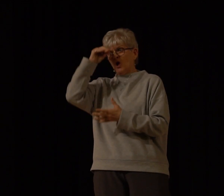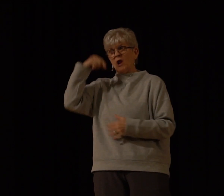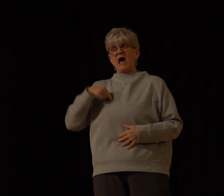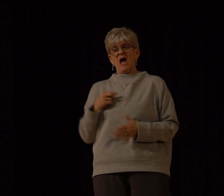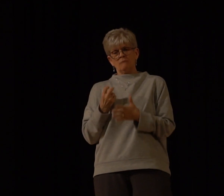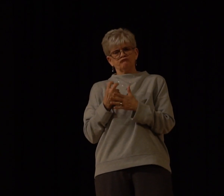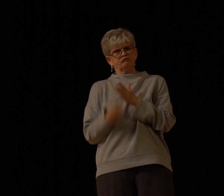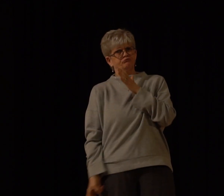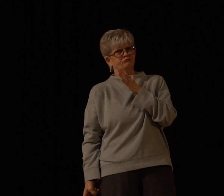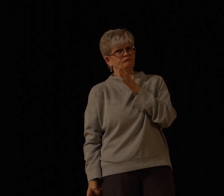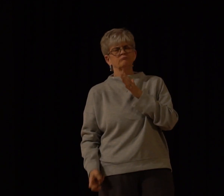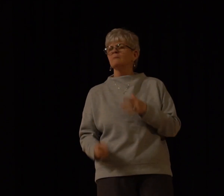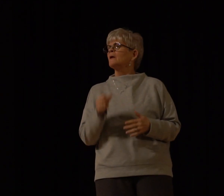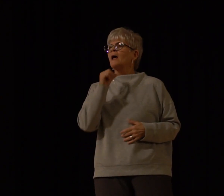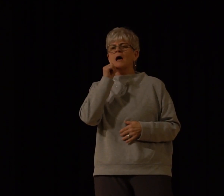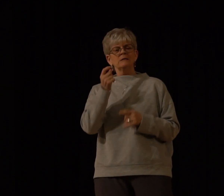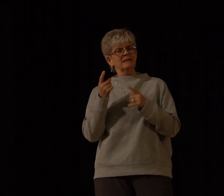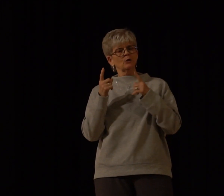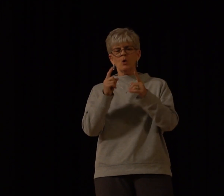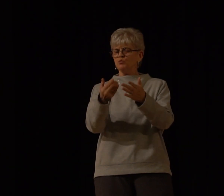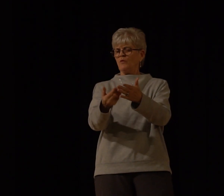Being from an oral background, I didn't know sign,